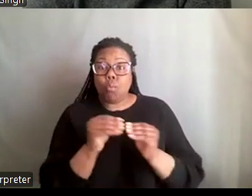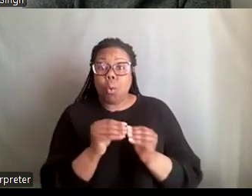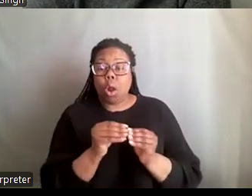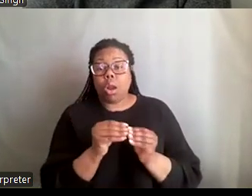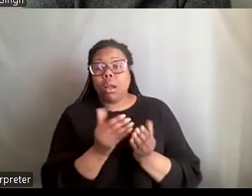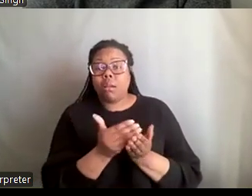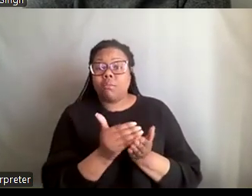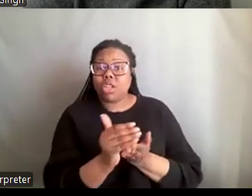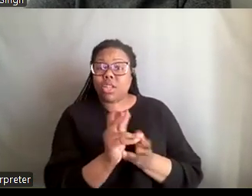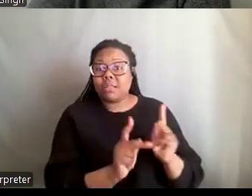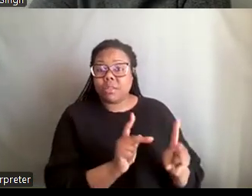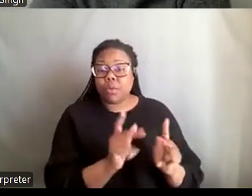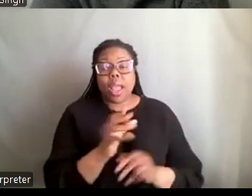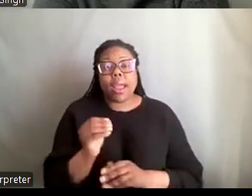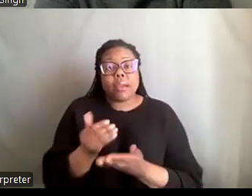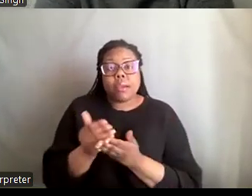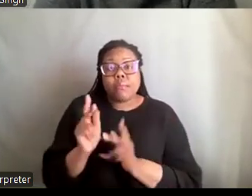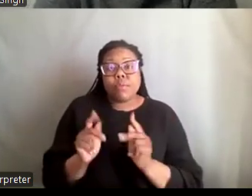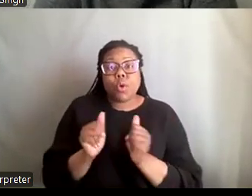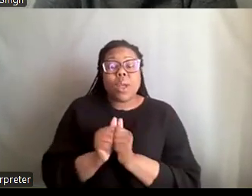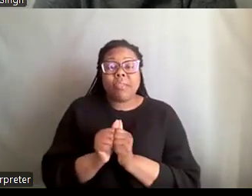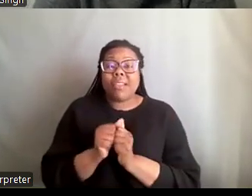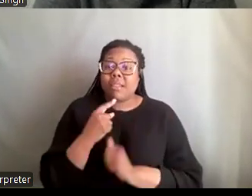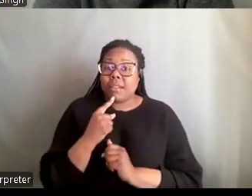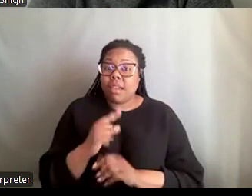I'm seeing far more marginalized people and people